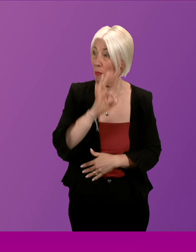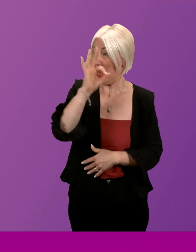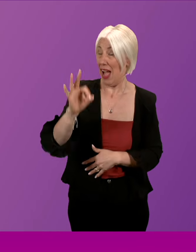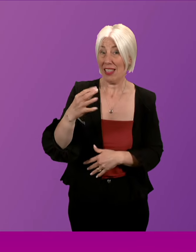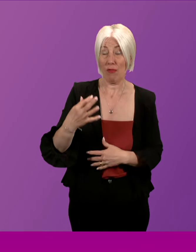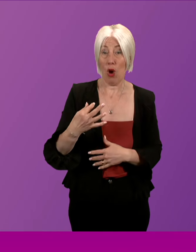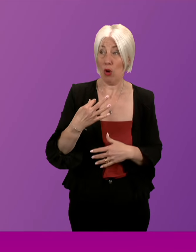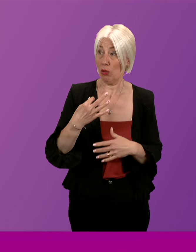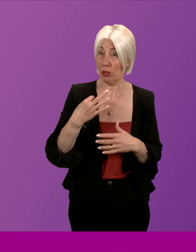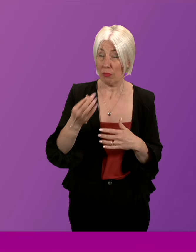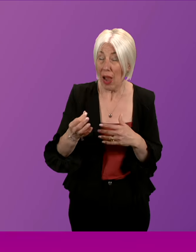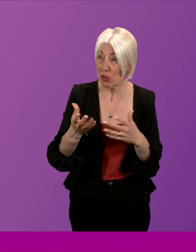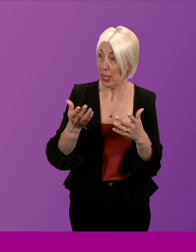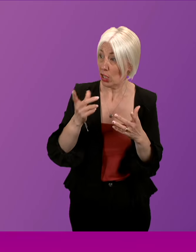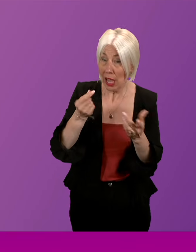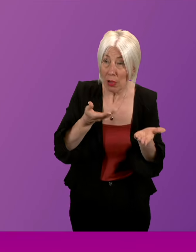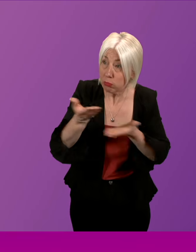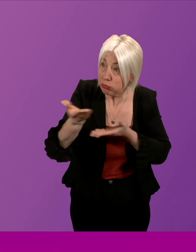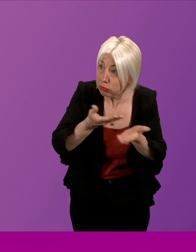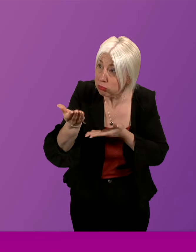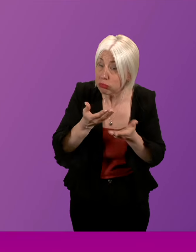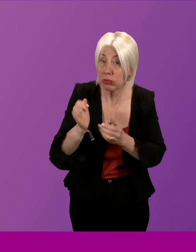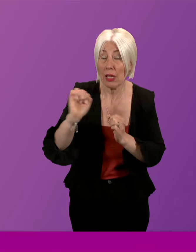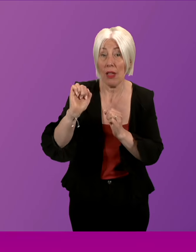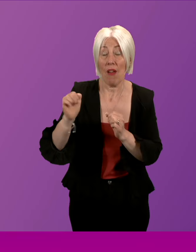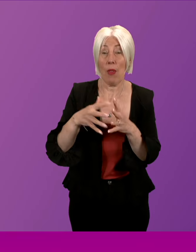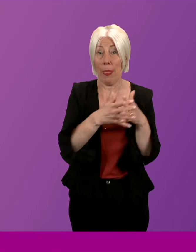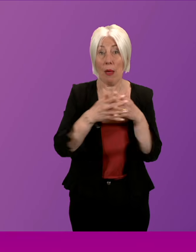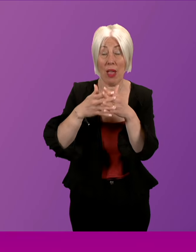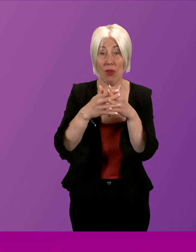and engagement to be taken forward with the consul general of the United States in Scotland;